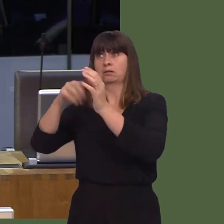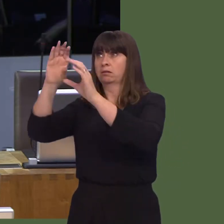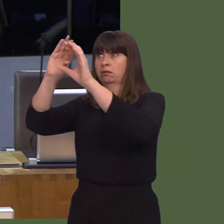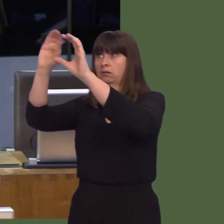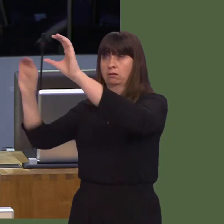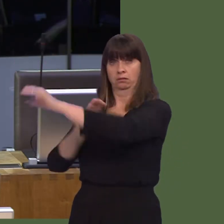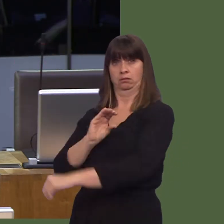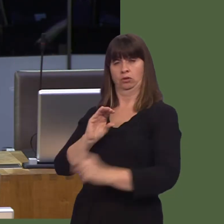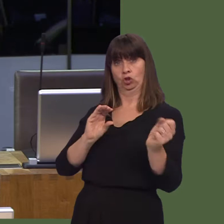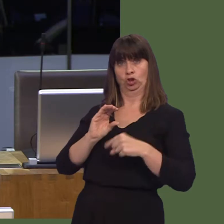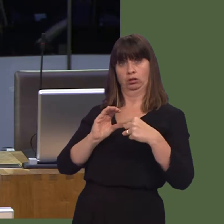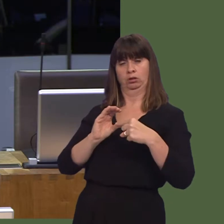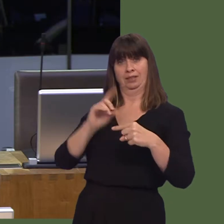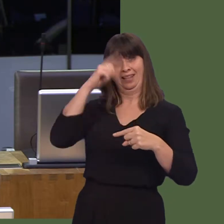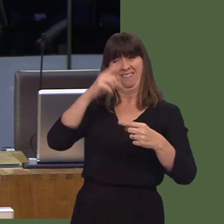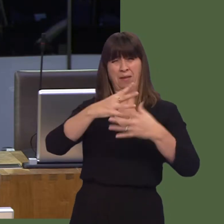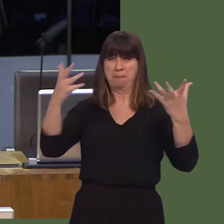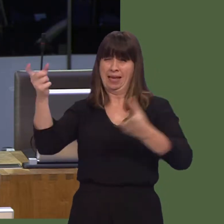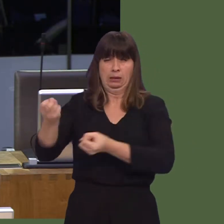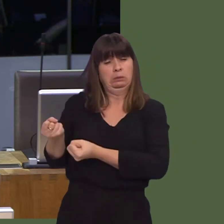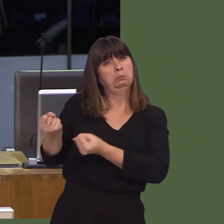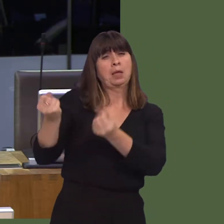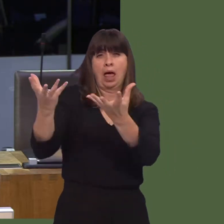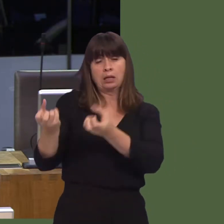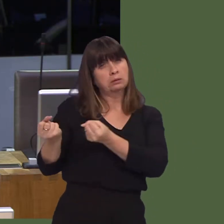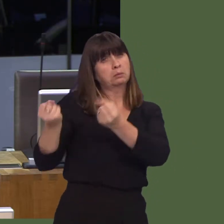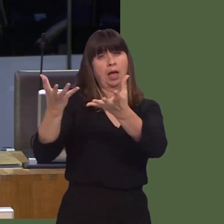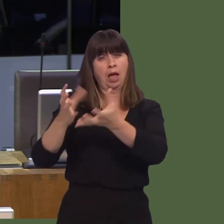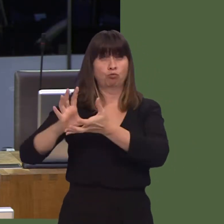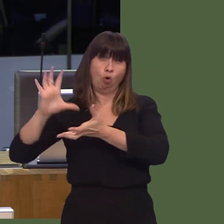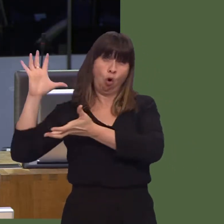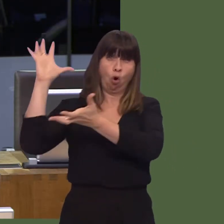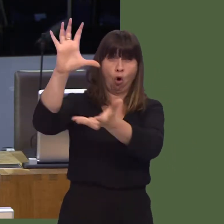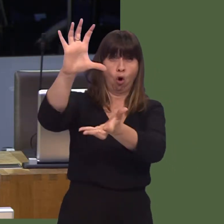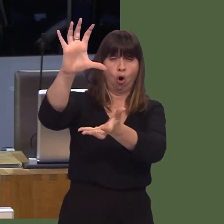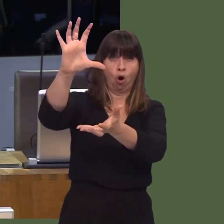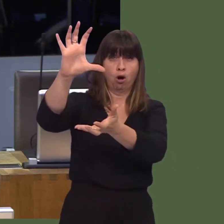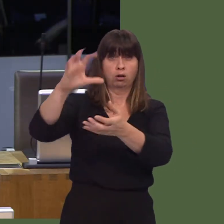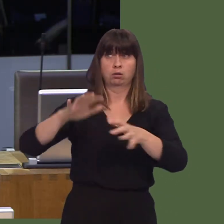projects undertaken by the Westminster Government that do not directly benefit the taxpayer in Wales.